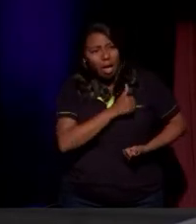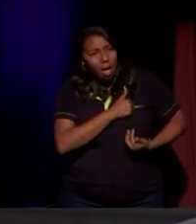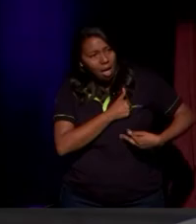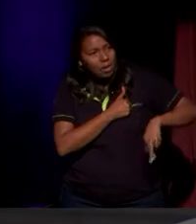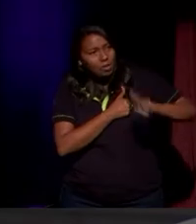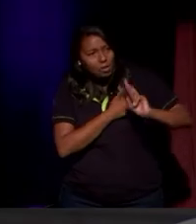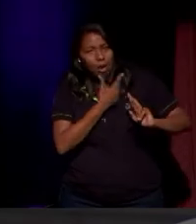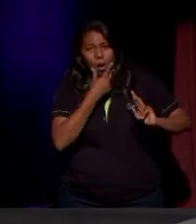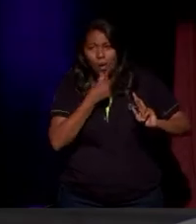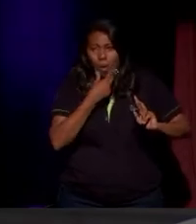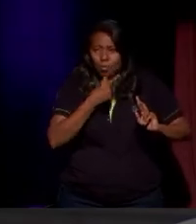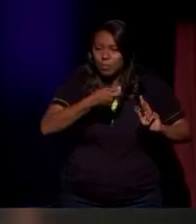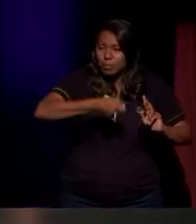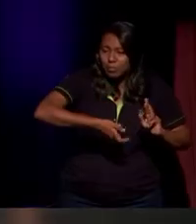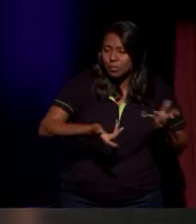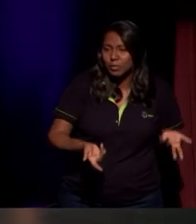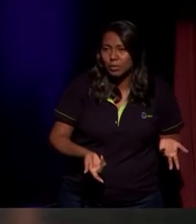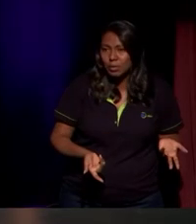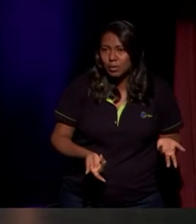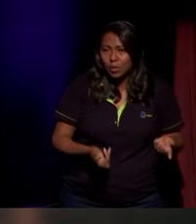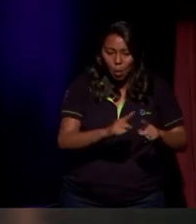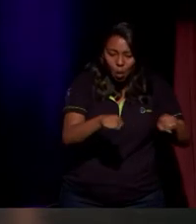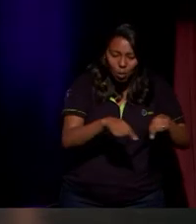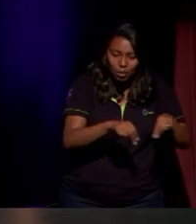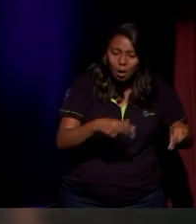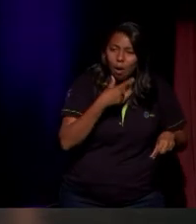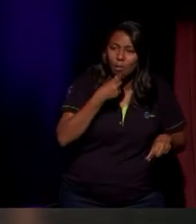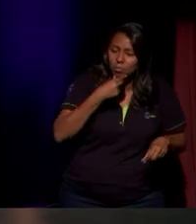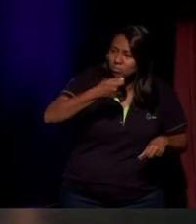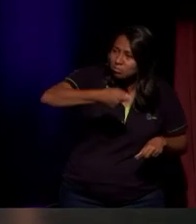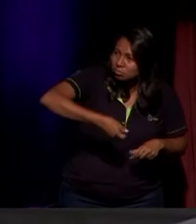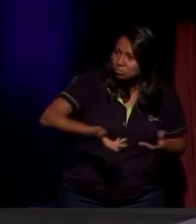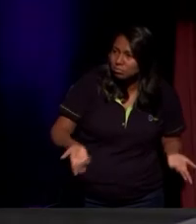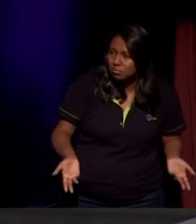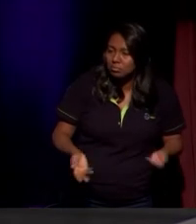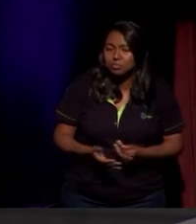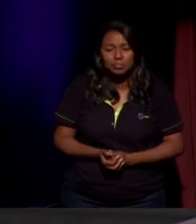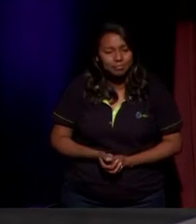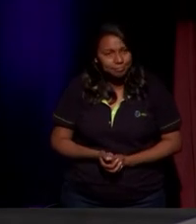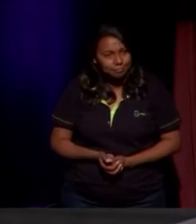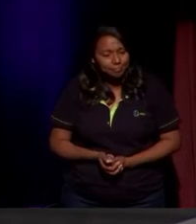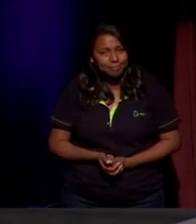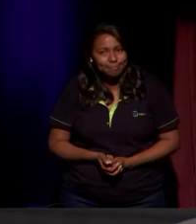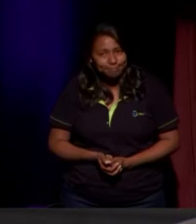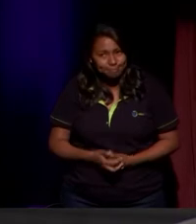which is patriarchalising, they are also being attacked,